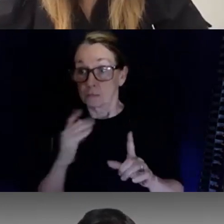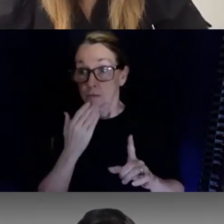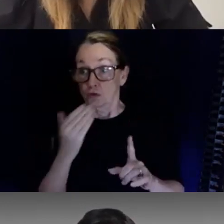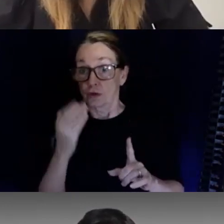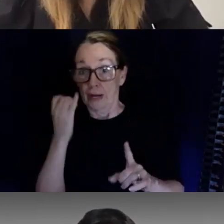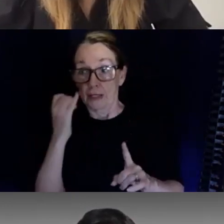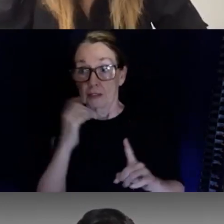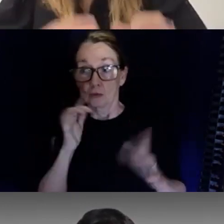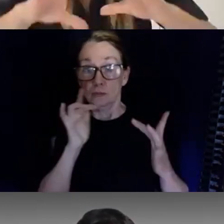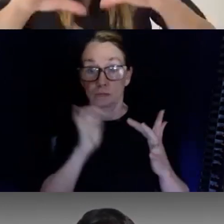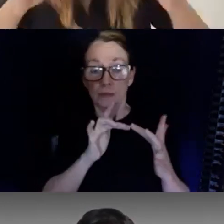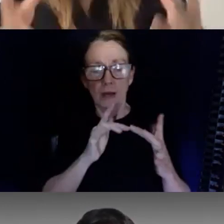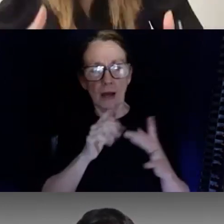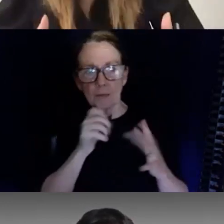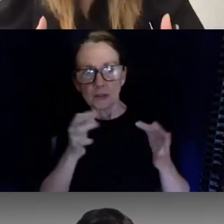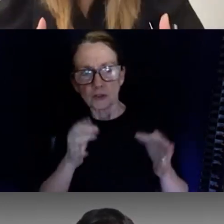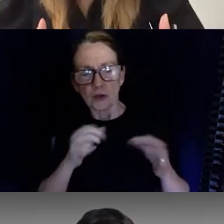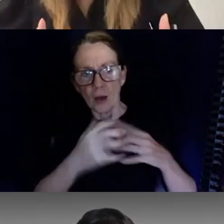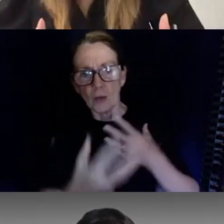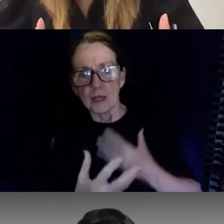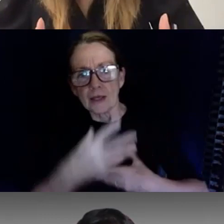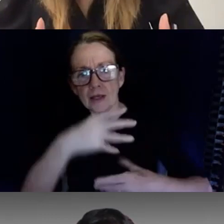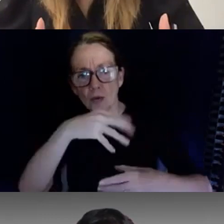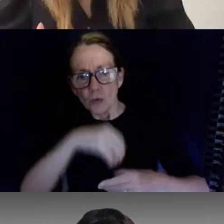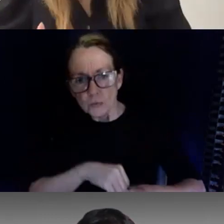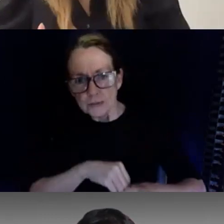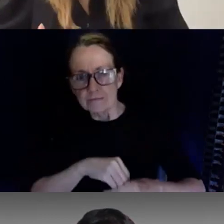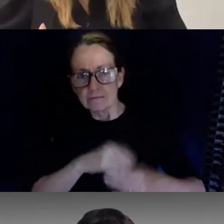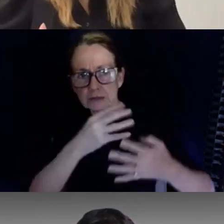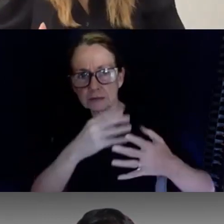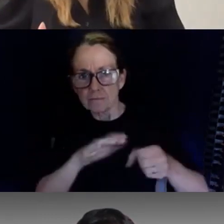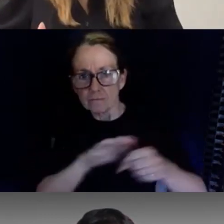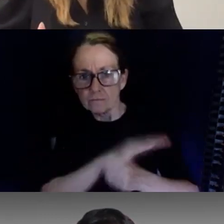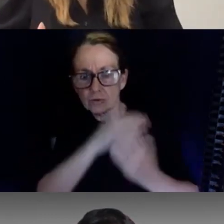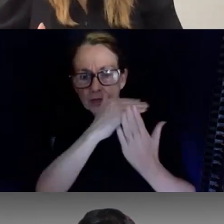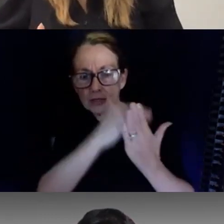DID MIKE BAER DO WORK WITH ALL OF THE DIFFERENT TOWNS AND CITIES? WOULD HE ALSO HAVE THE CONTACTS FOR PARAMEDICS AND EMTs, AS WELL? I THINK THAT'S A GREAT PLACE TO CHECK, YEAH.